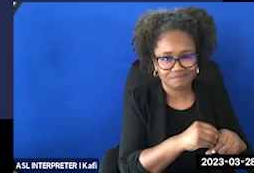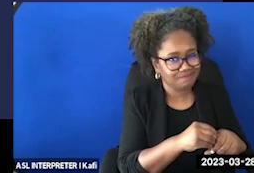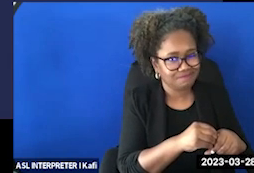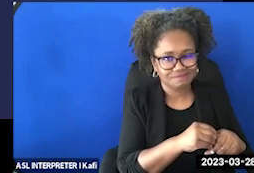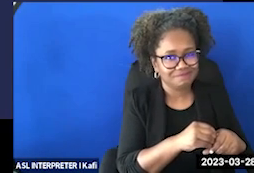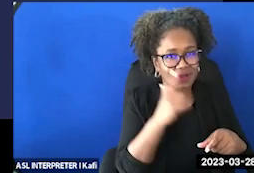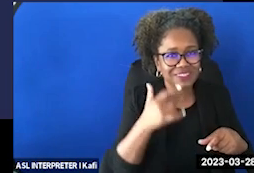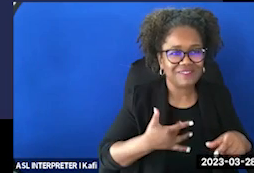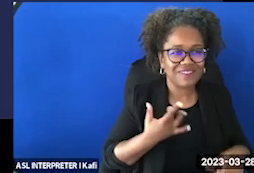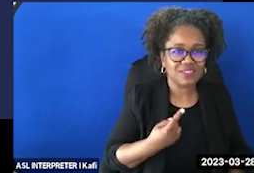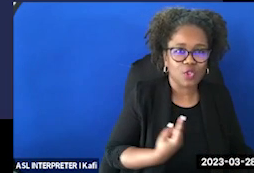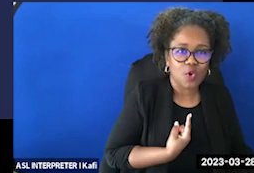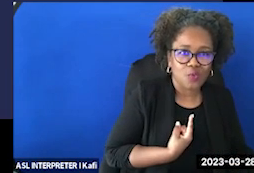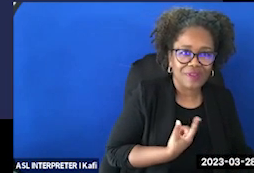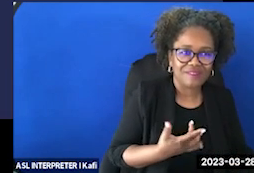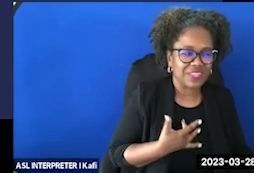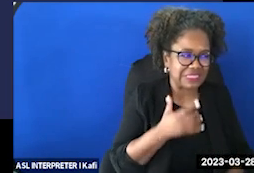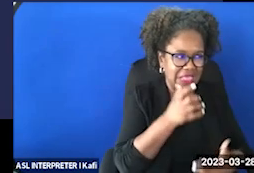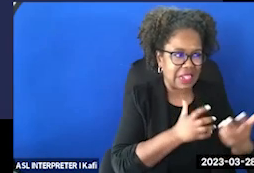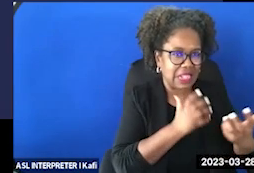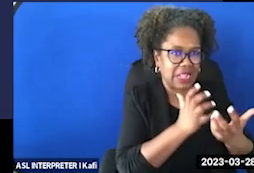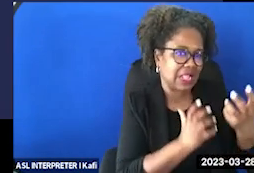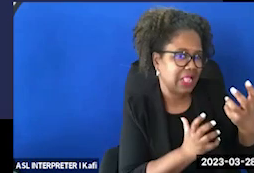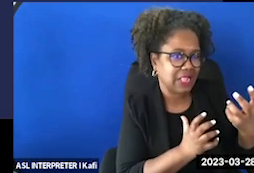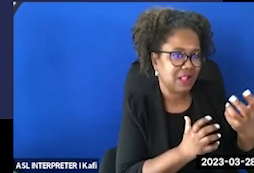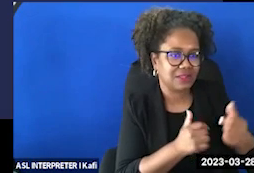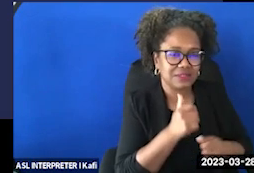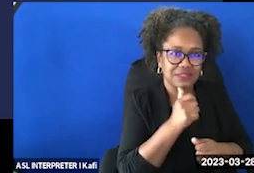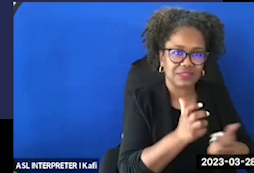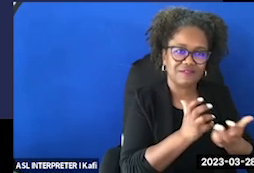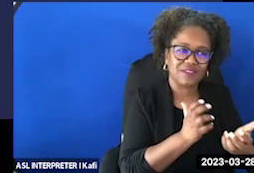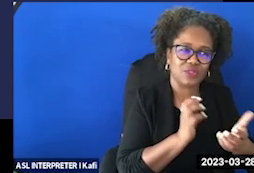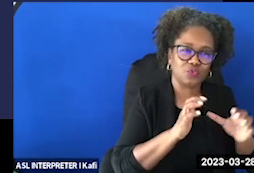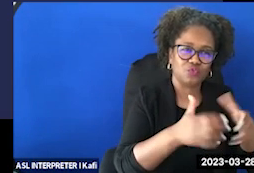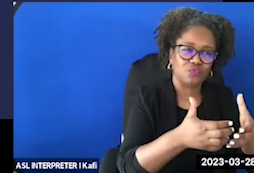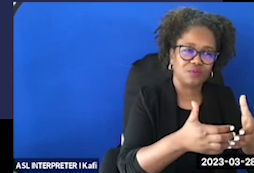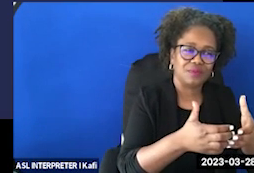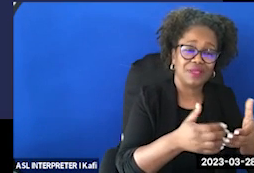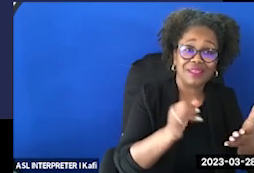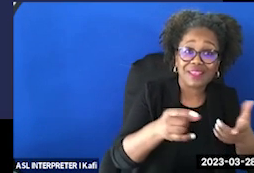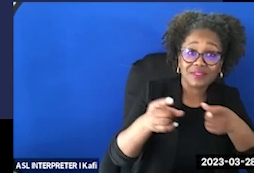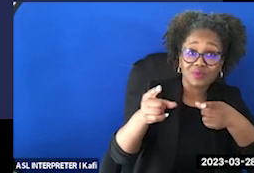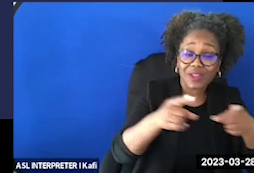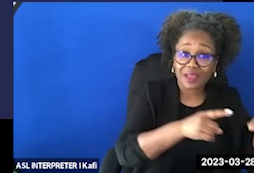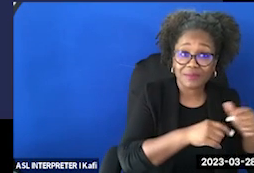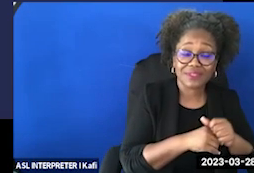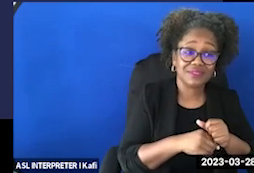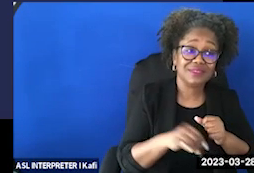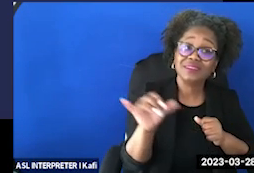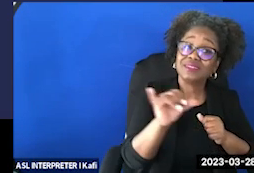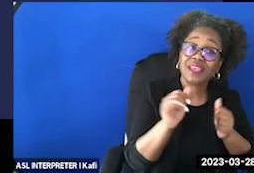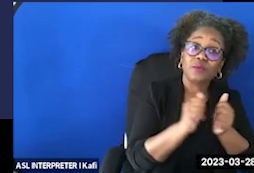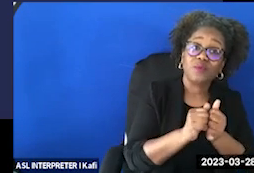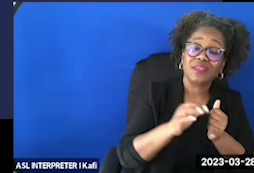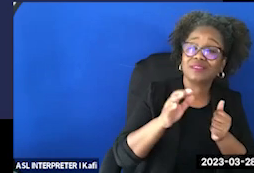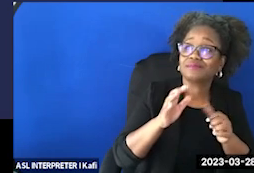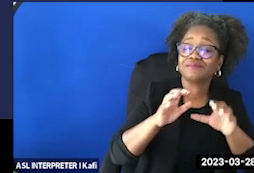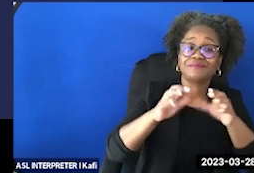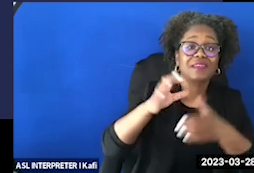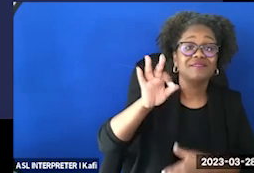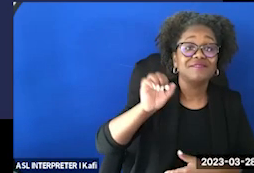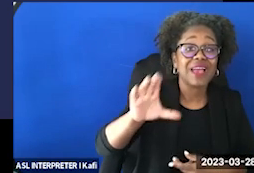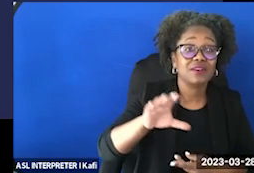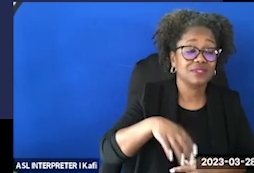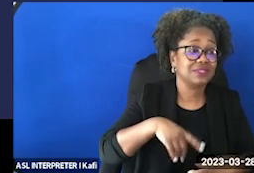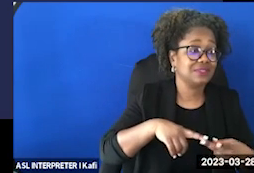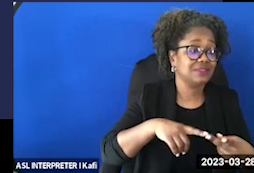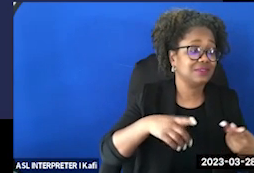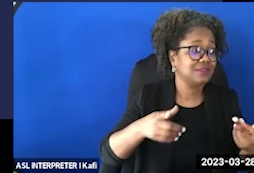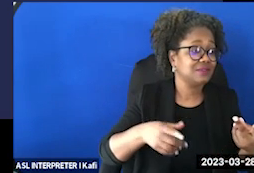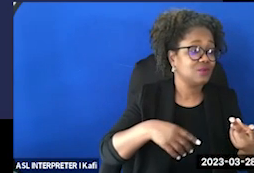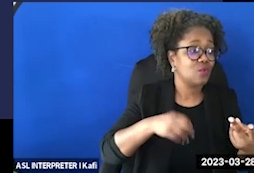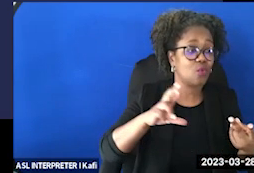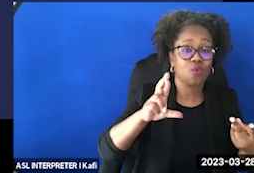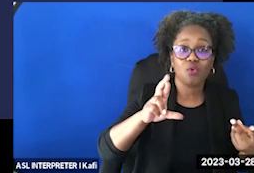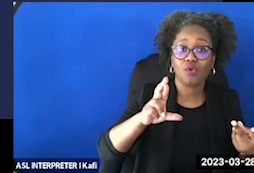Debbie Stine, Science & Technology Policy Academy: And so this is what happens when it comes to a faculty like You're the only woman, or you're the only person a person of color or whatever it is, and and you're the one